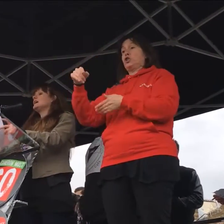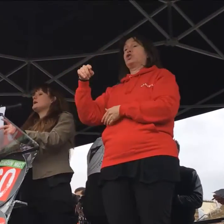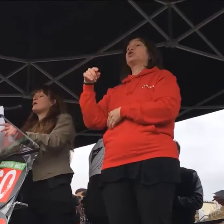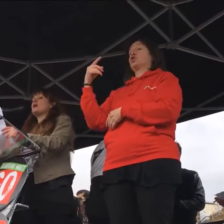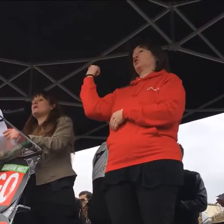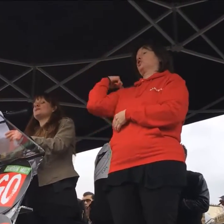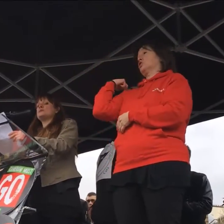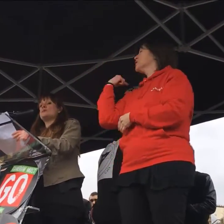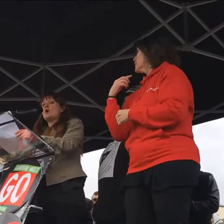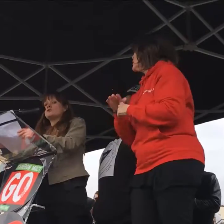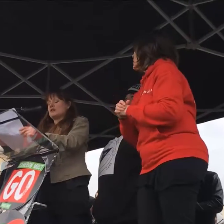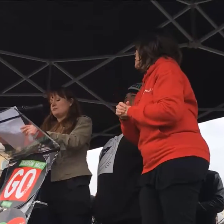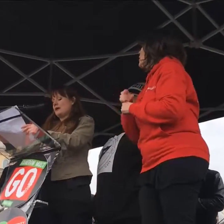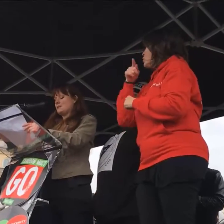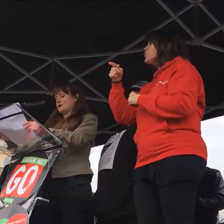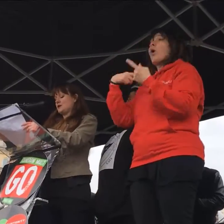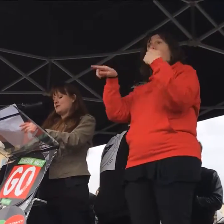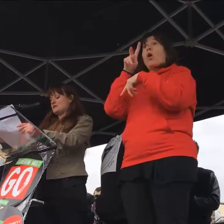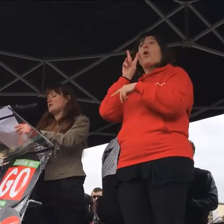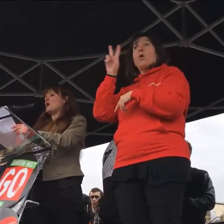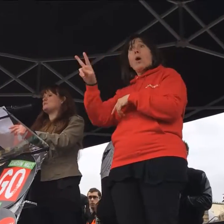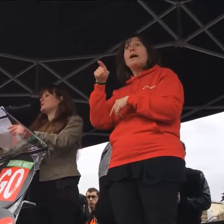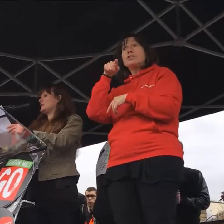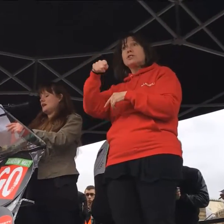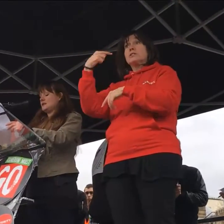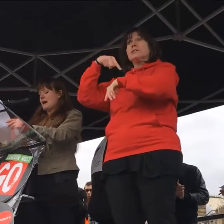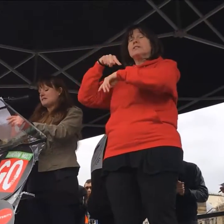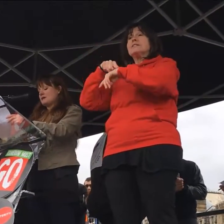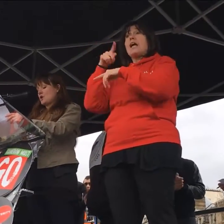to stop filming, now I don't know if you were watching PMQs at the time, you couldn't hear